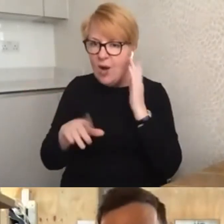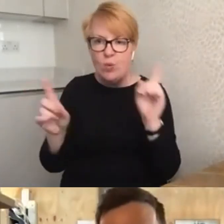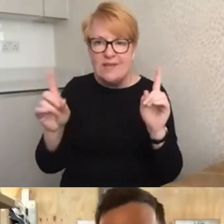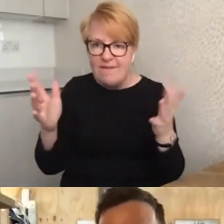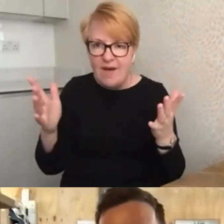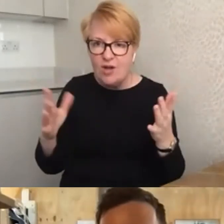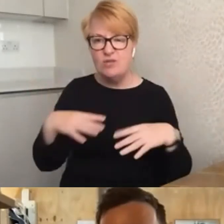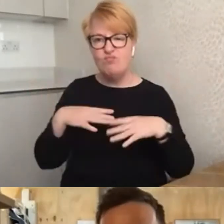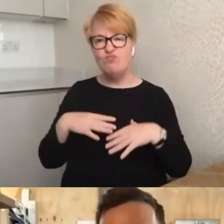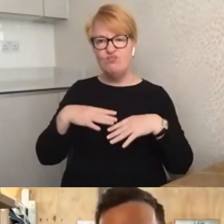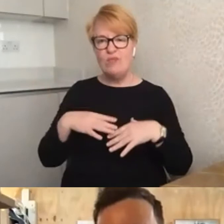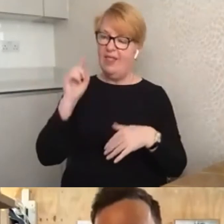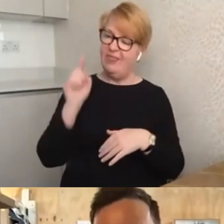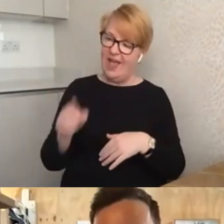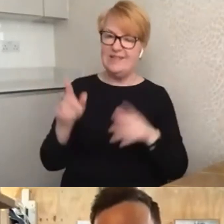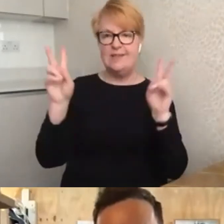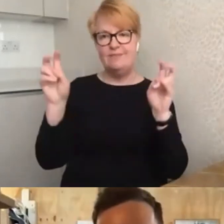to me, it's a language so if you think about the language